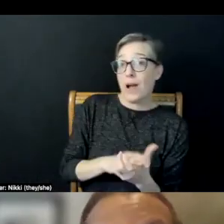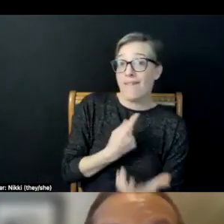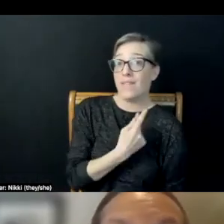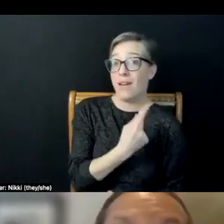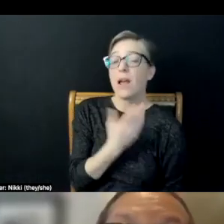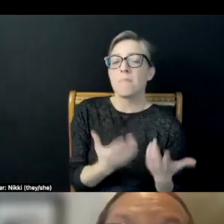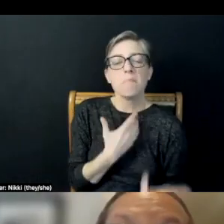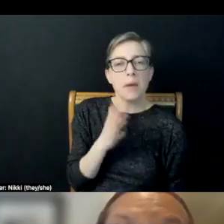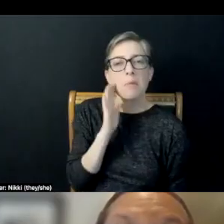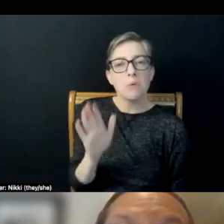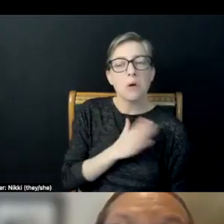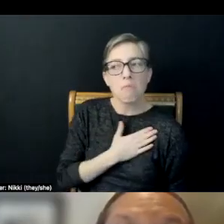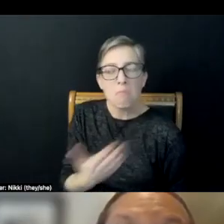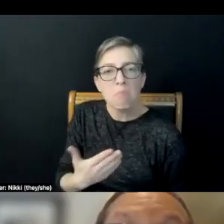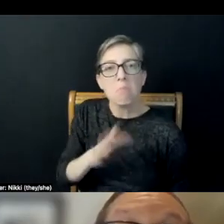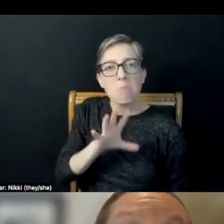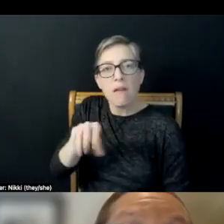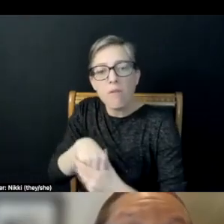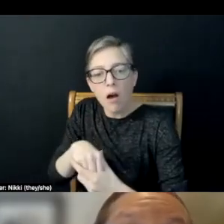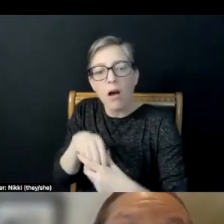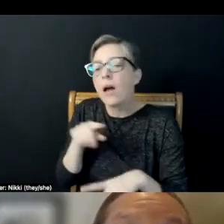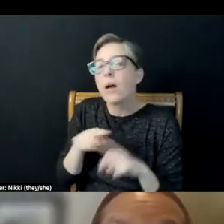top of that insinuate that she was in charge of our care.